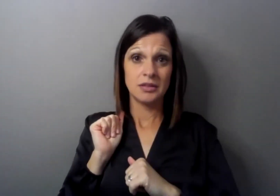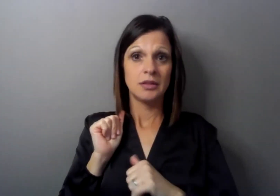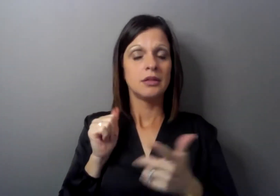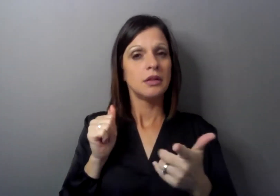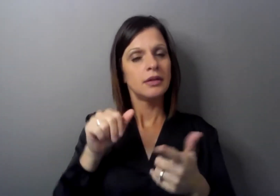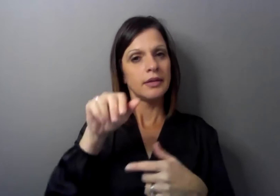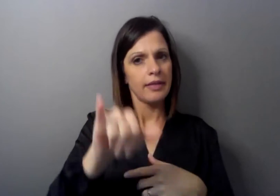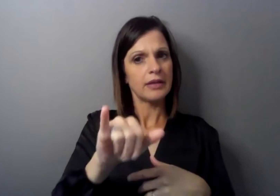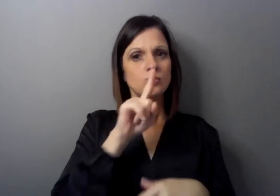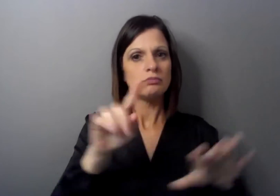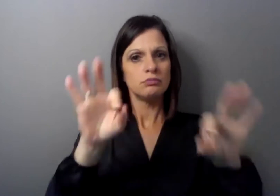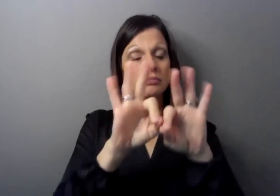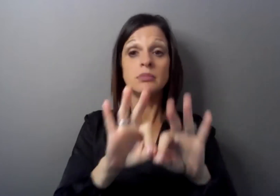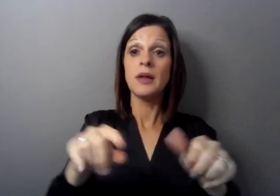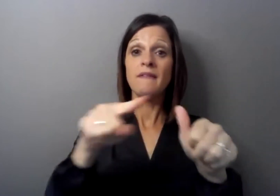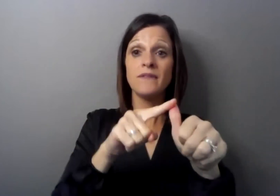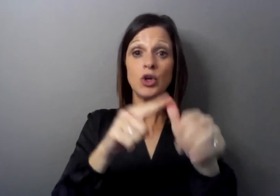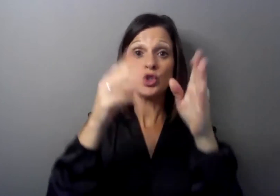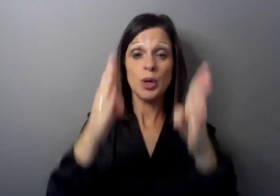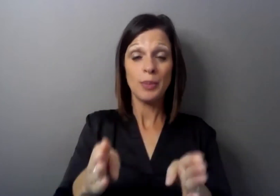That very first person that is seen is the receptionist.